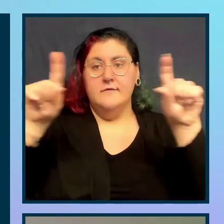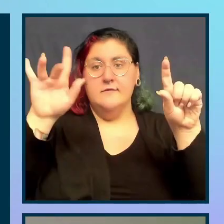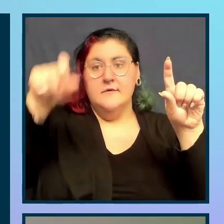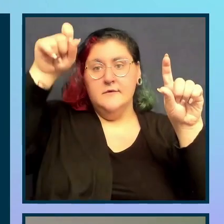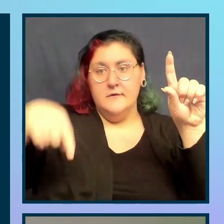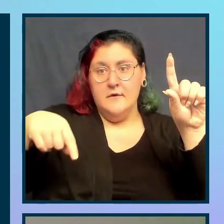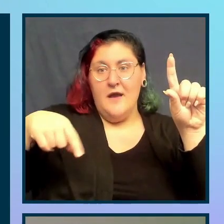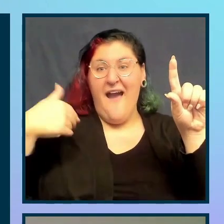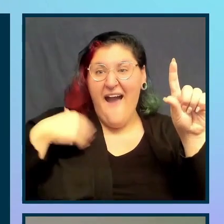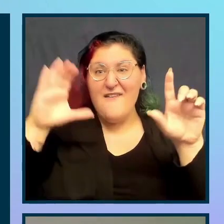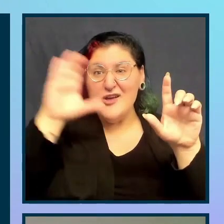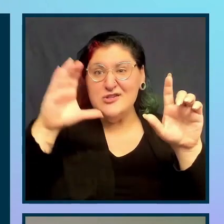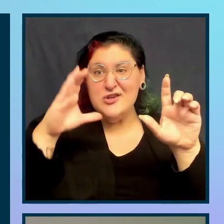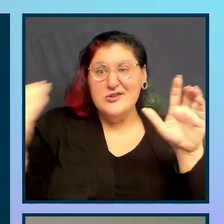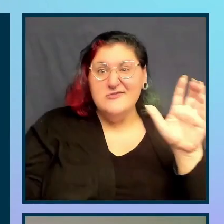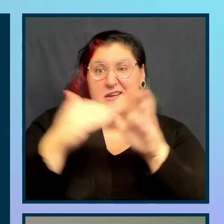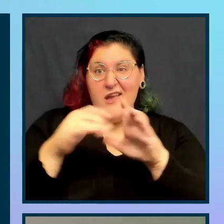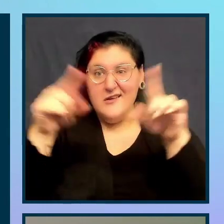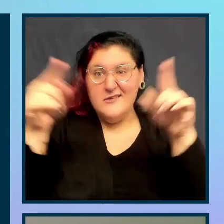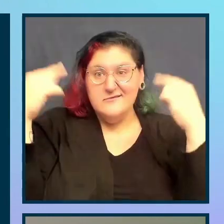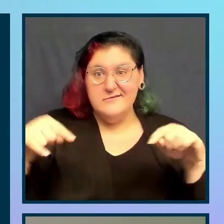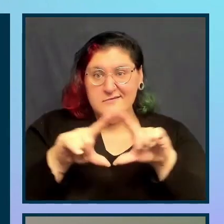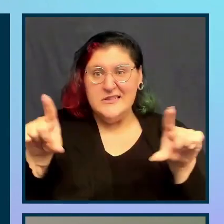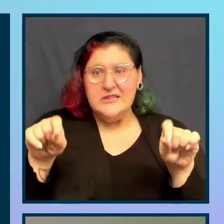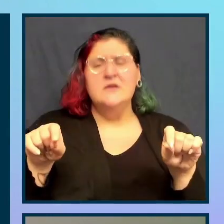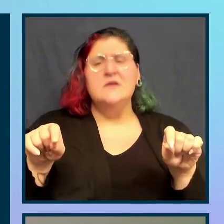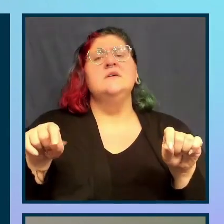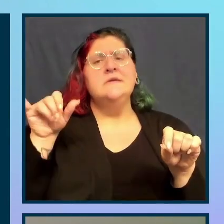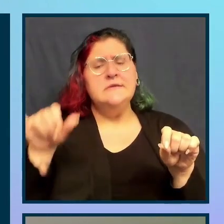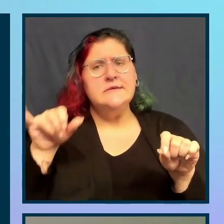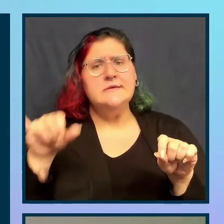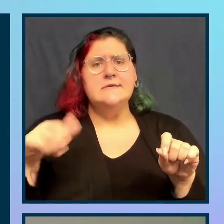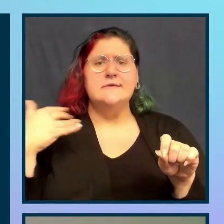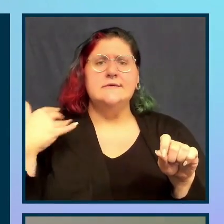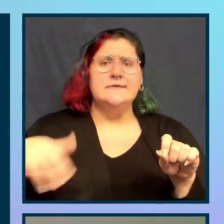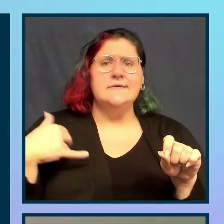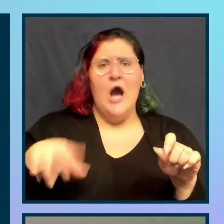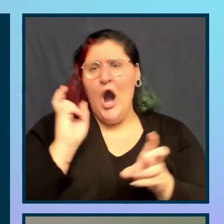but then you look at it a little harder and it's maybe a little bit of a hybrid thing, a little weird.